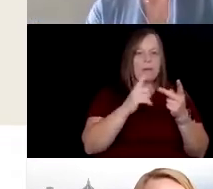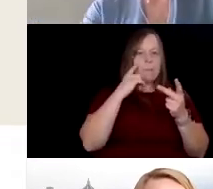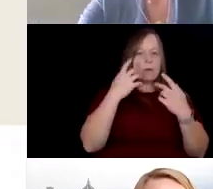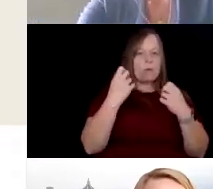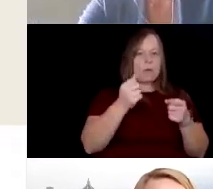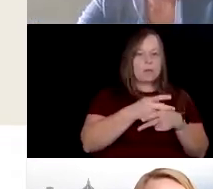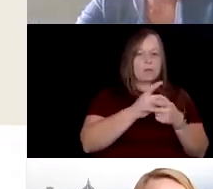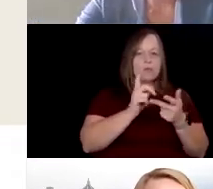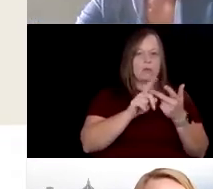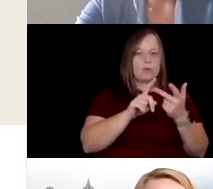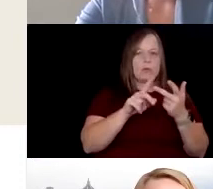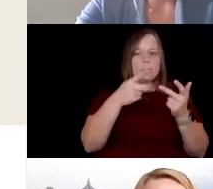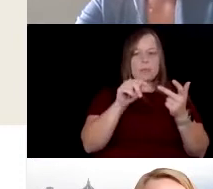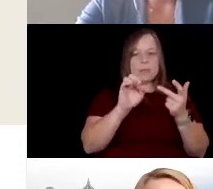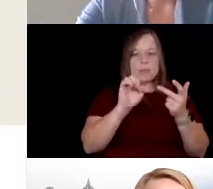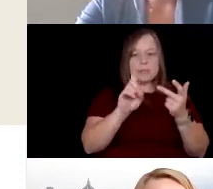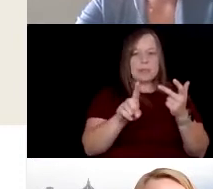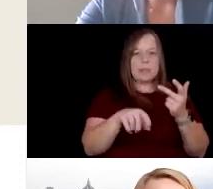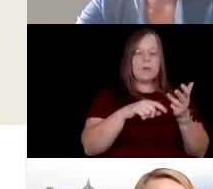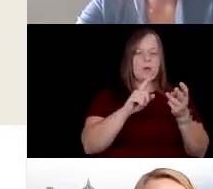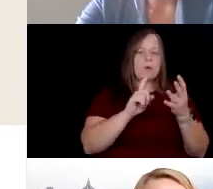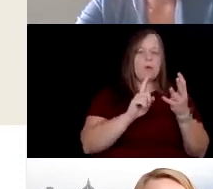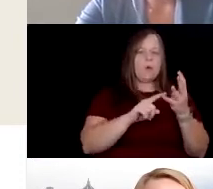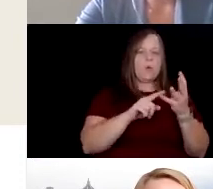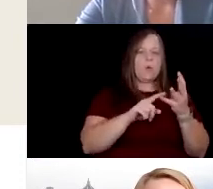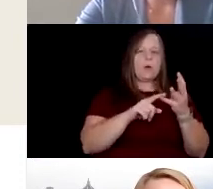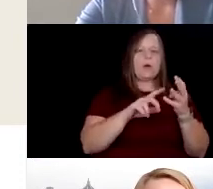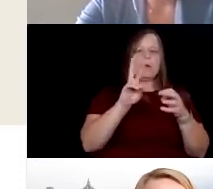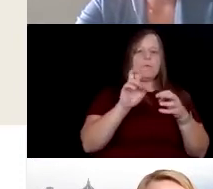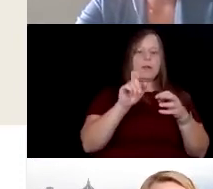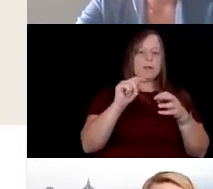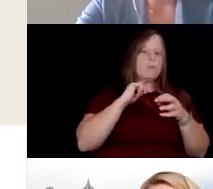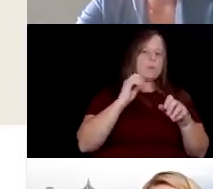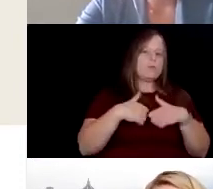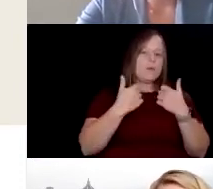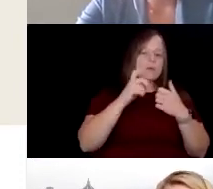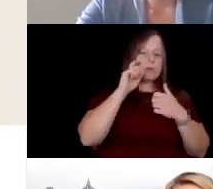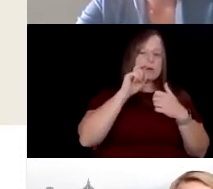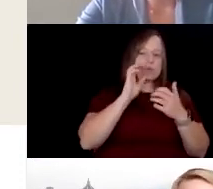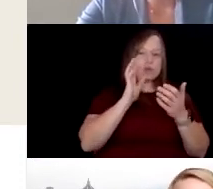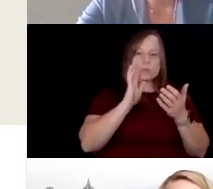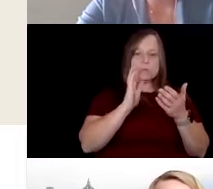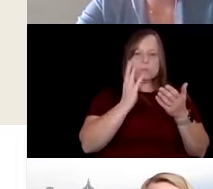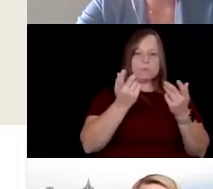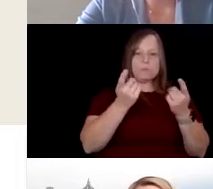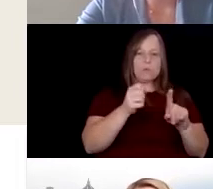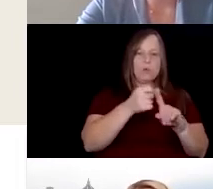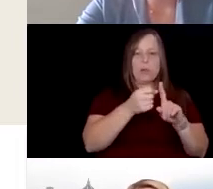including PTSD, or for reasons related to being the victim or survivor of sexual assault or sexual harassment while serving.